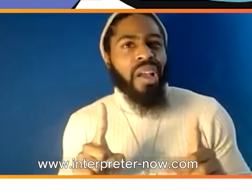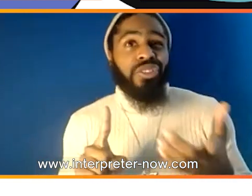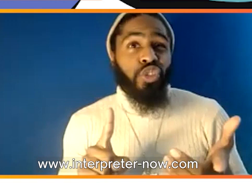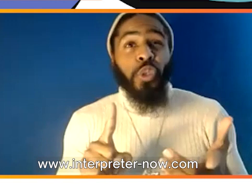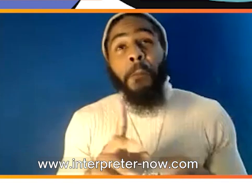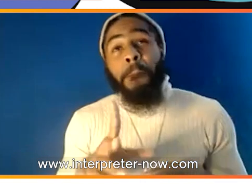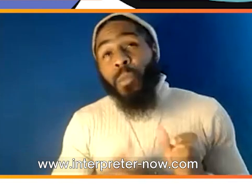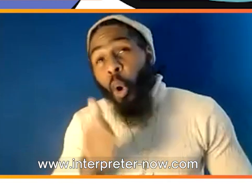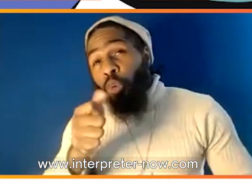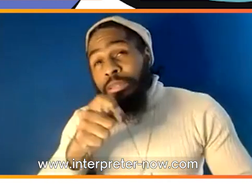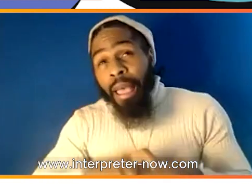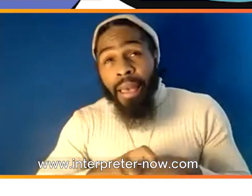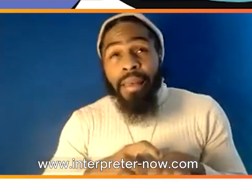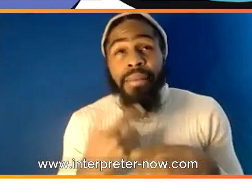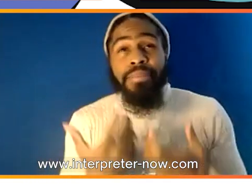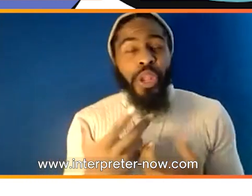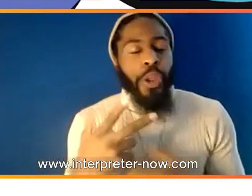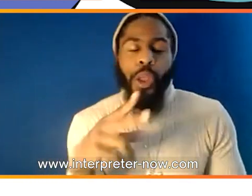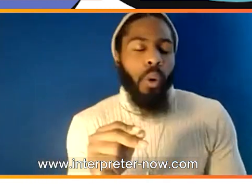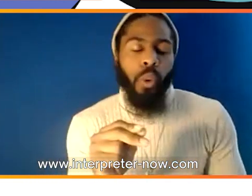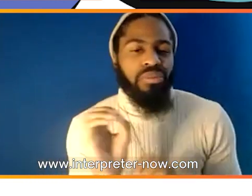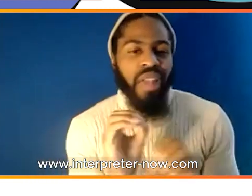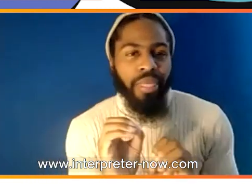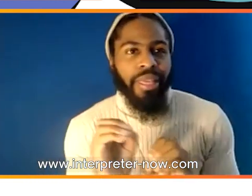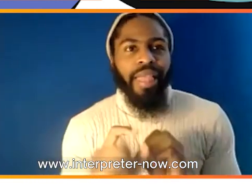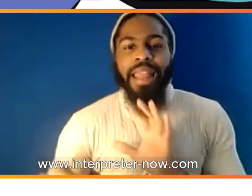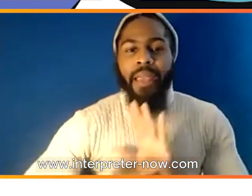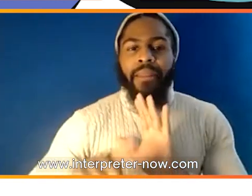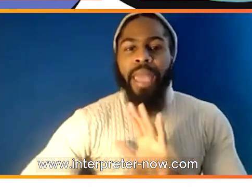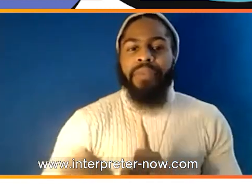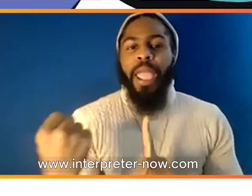or things like that. But again, being fully transparent, there were some things I learned and I would do